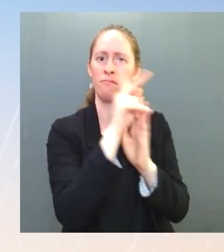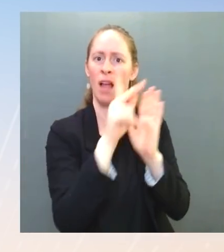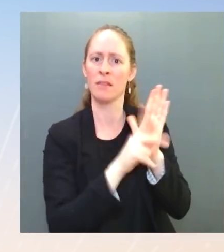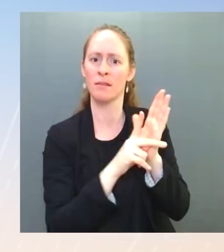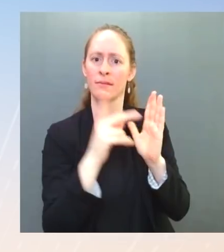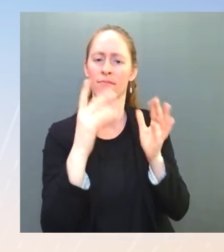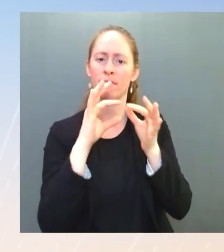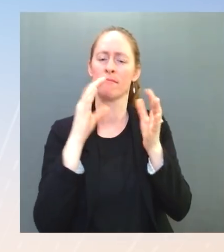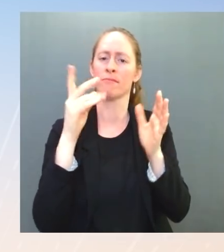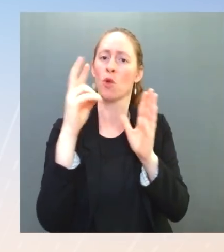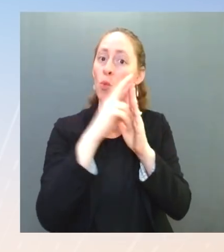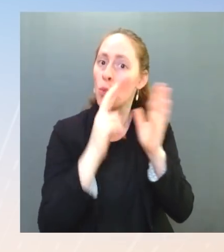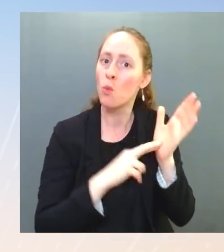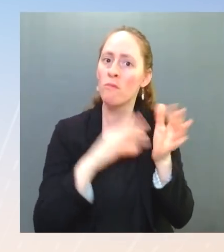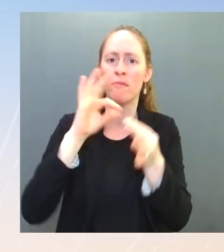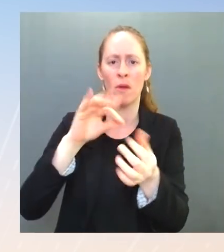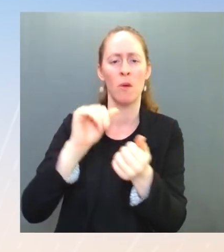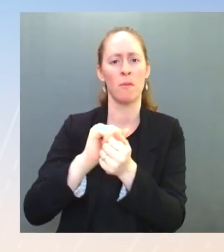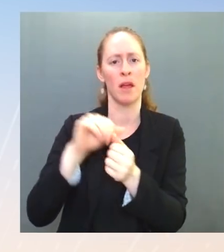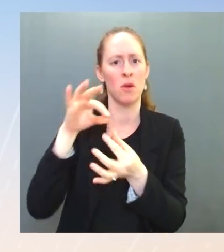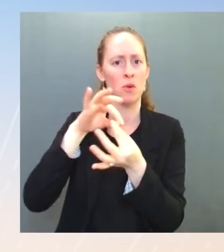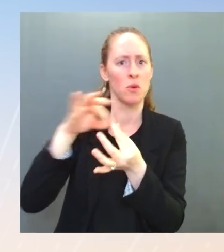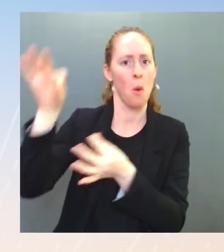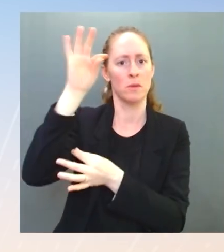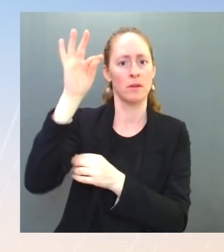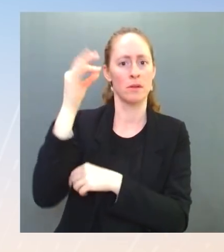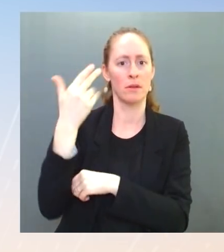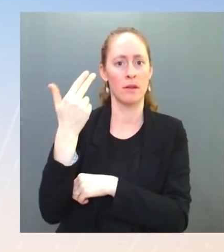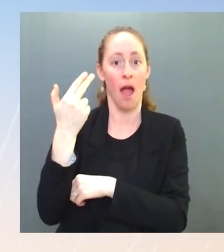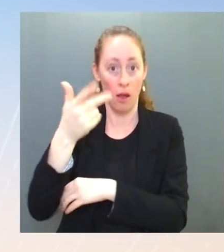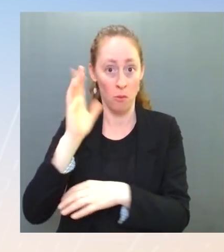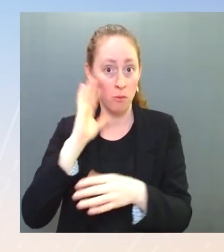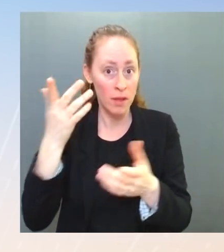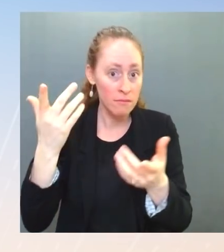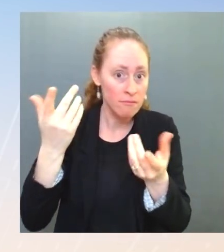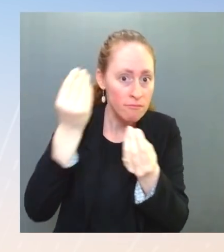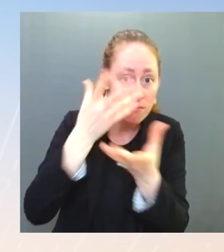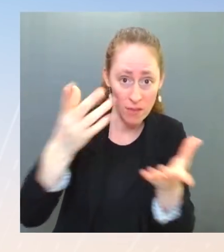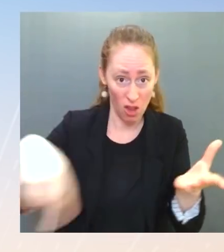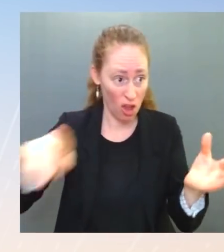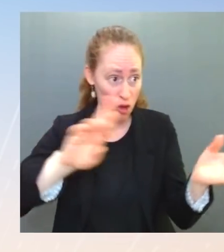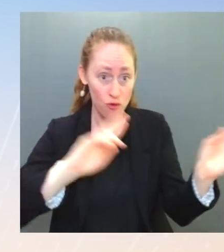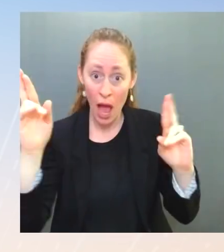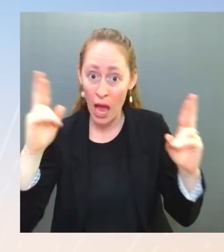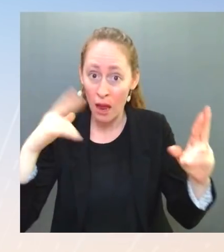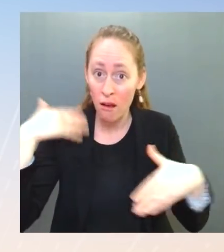Ms. Psaki: Well, let me first say that this rule or the intention to put this rule forward was announced as you know some time ago.